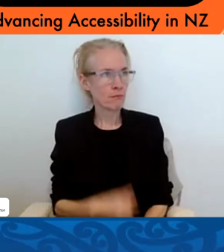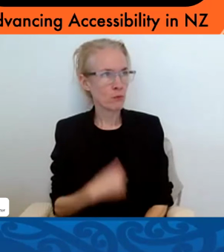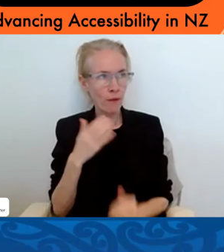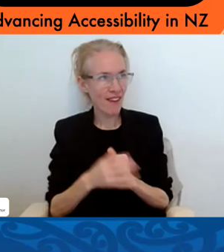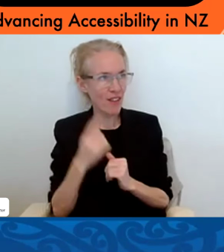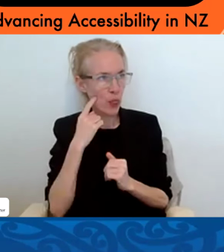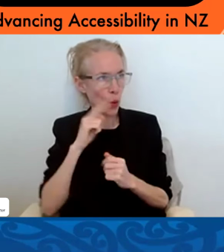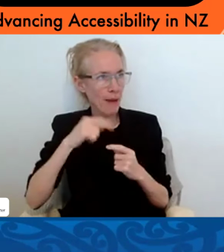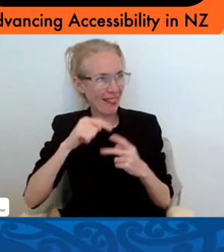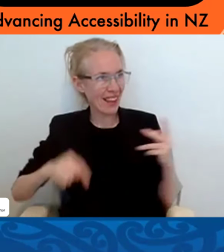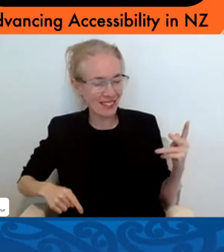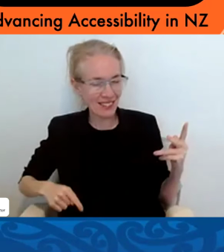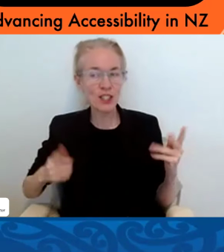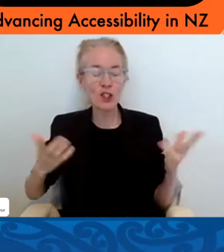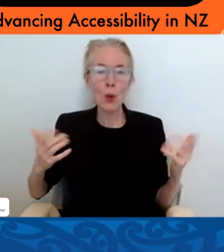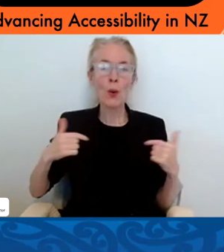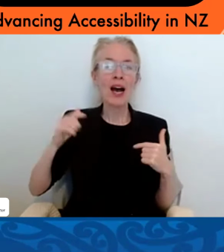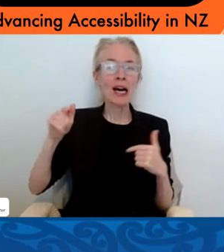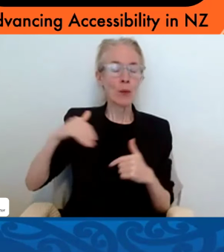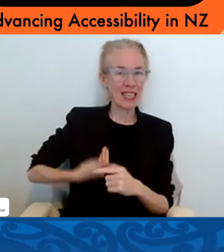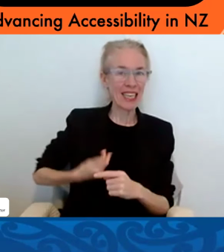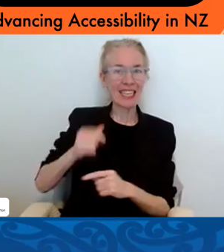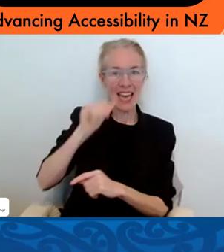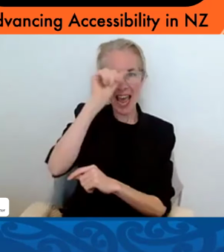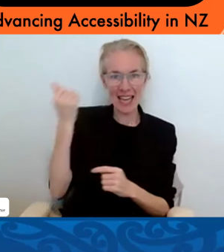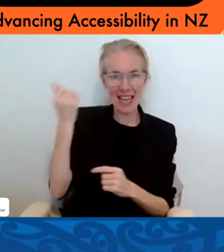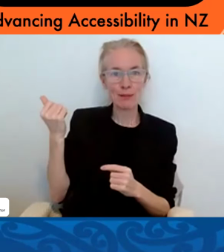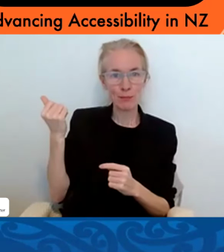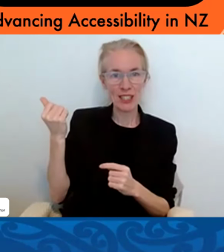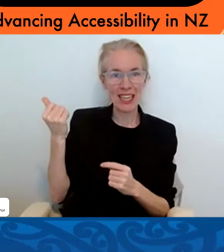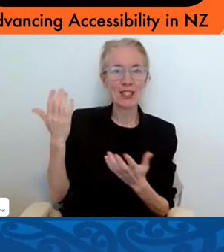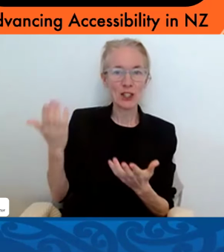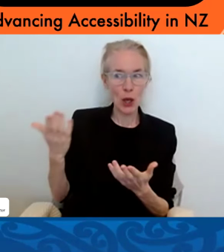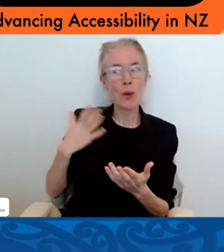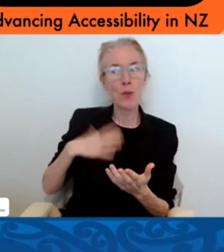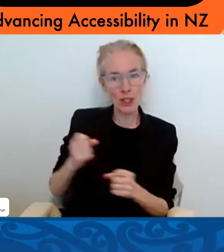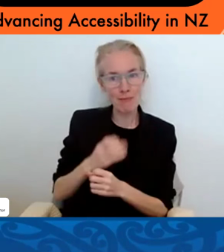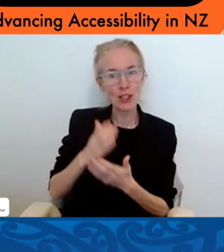do that potentially we do useless research, which we try not to do.